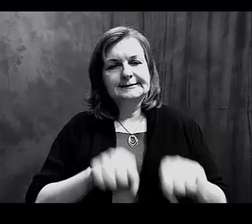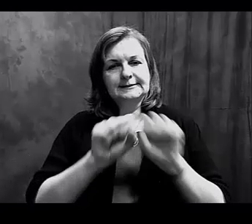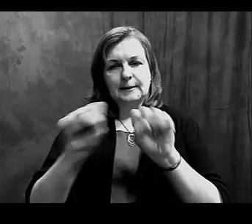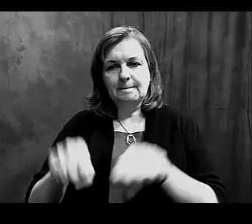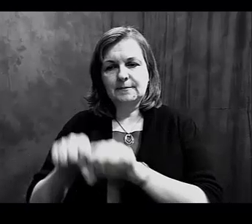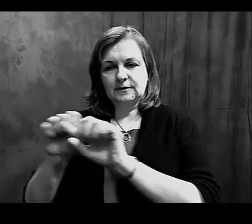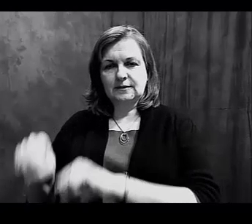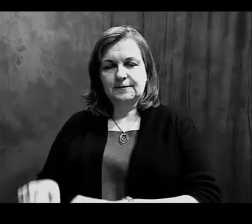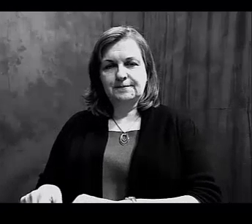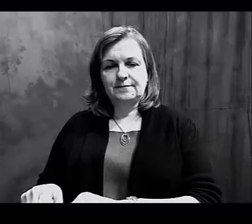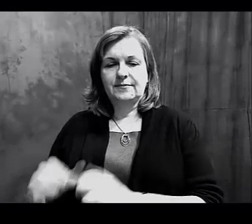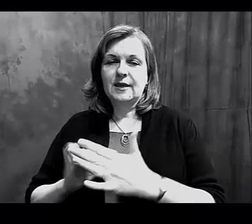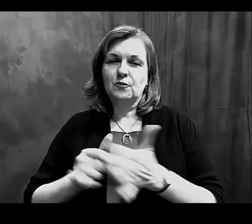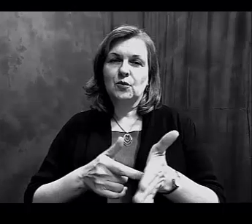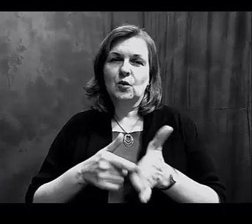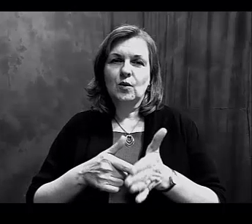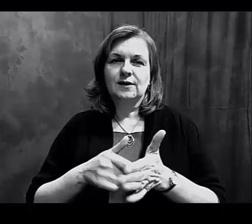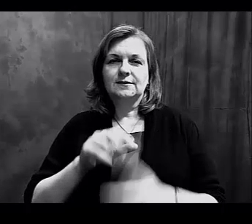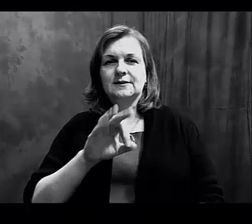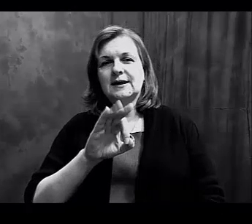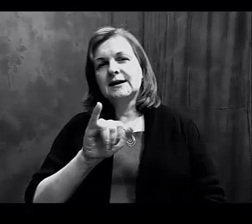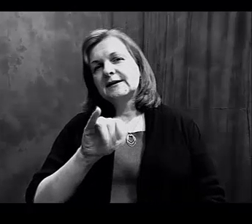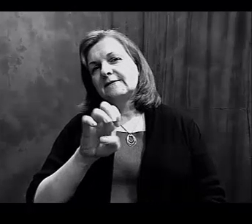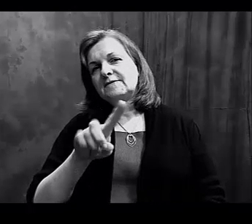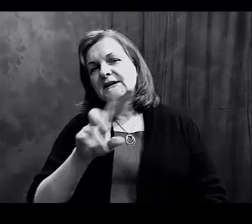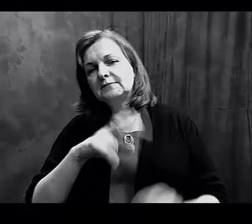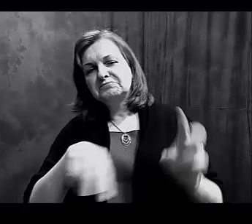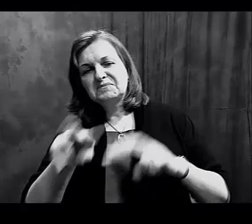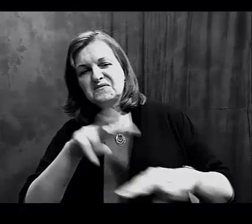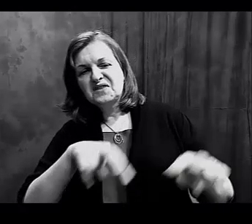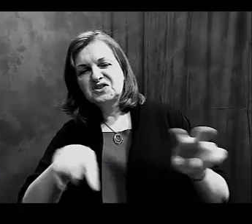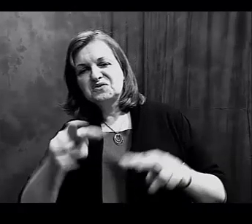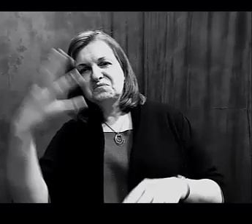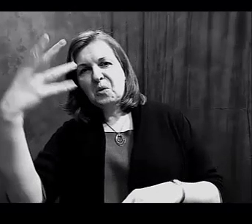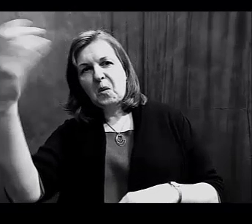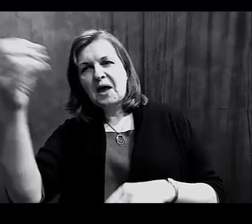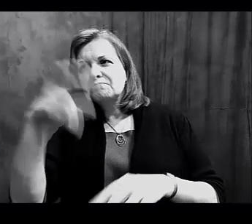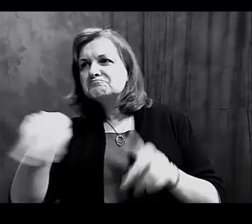often this is going to require field observations of some sort